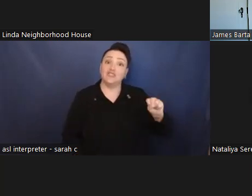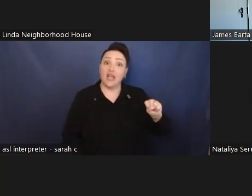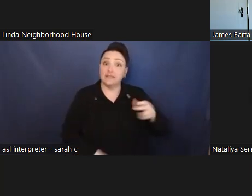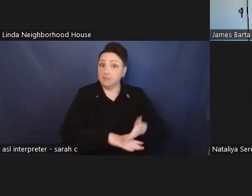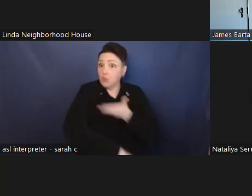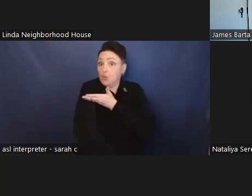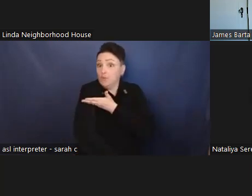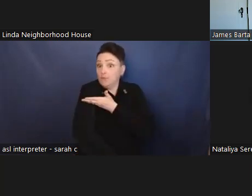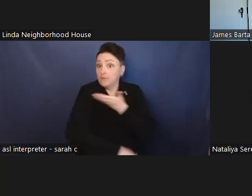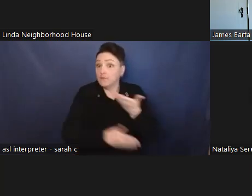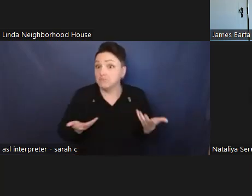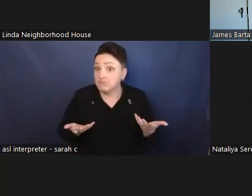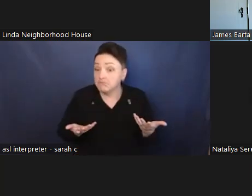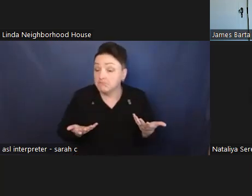But now everyone's typing. So